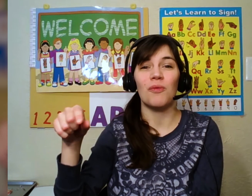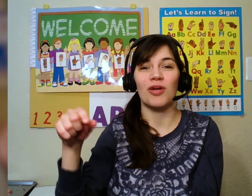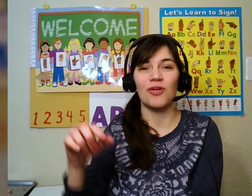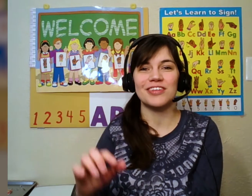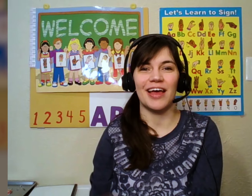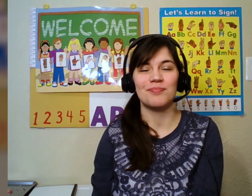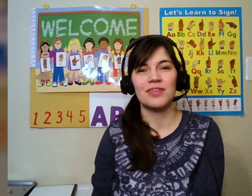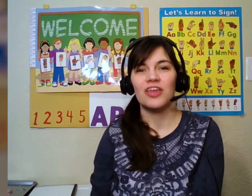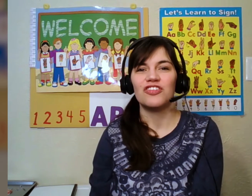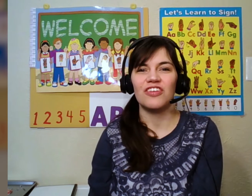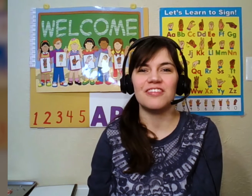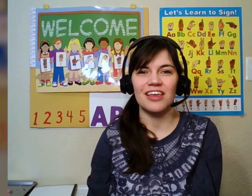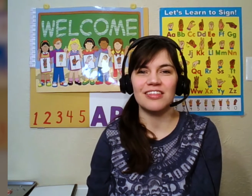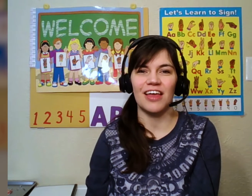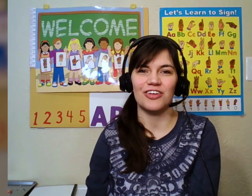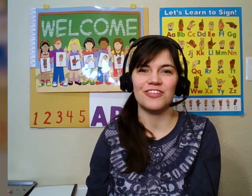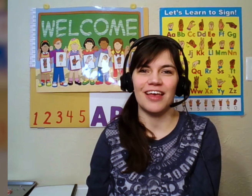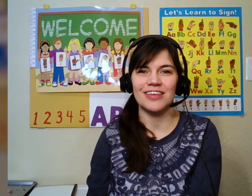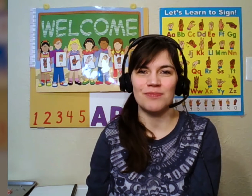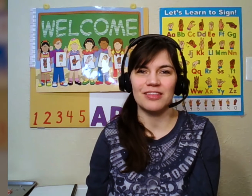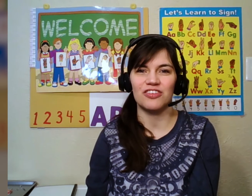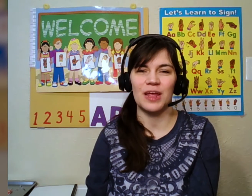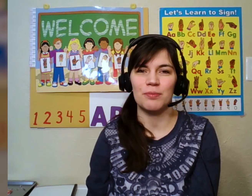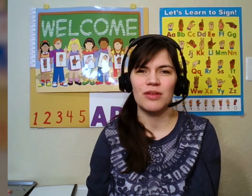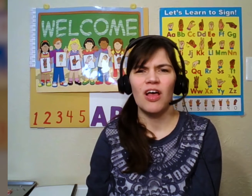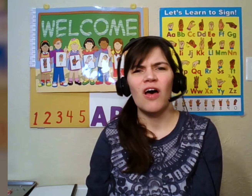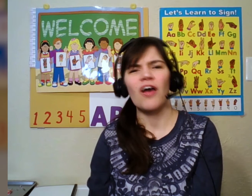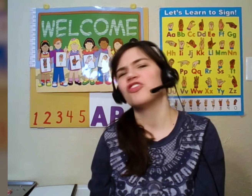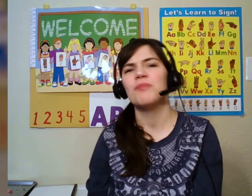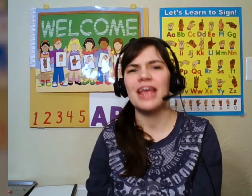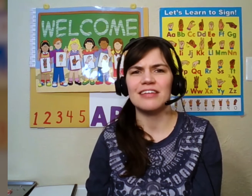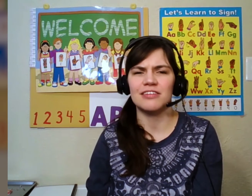them one more time just saying the letters as I make the shape. I'll turn my